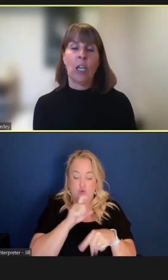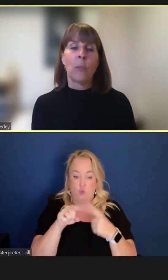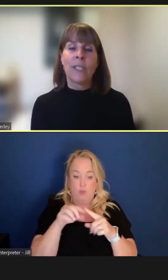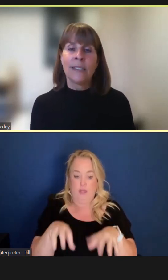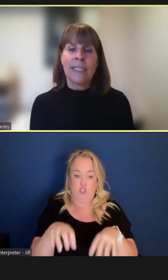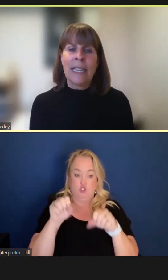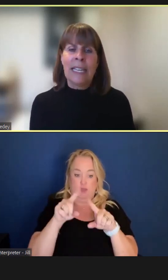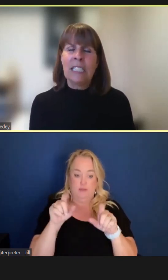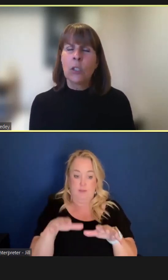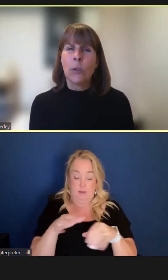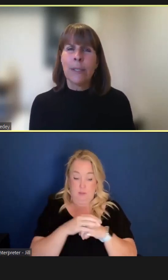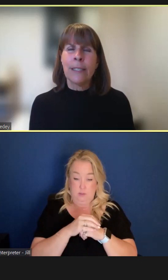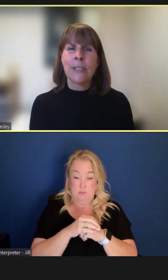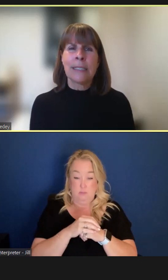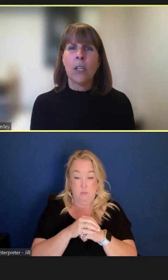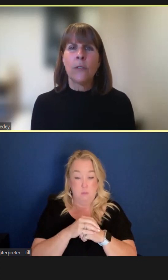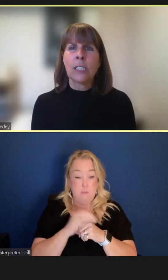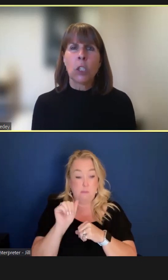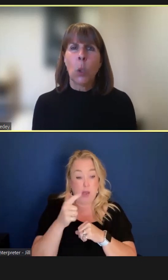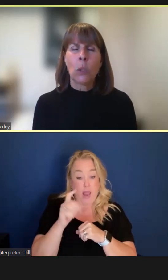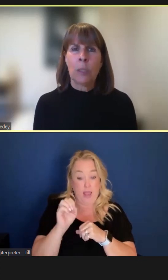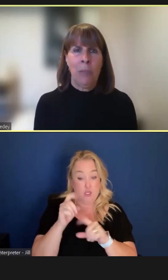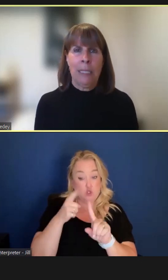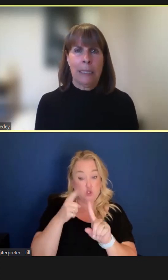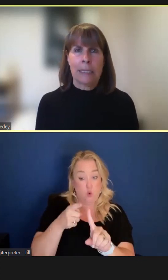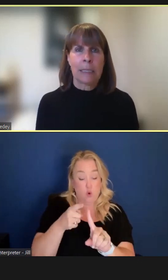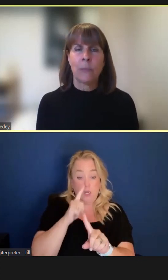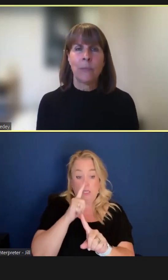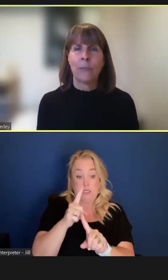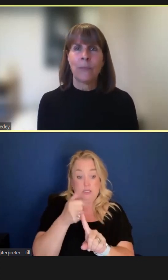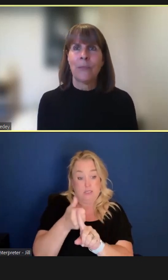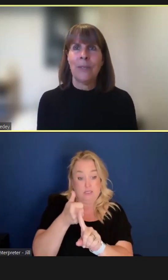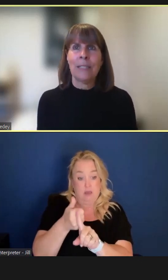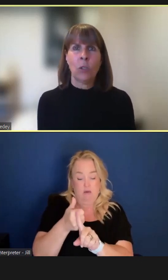because an age score in and of itself is totally meaningless unless you know how